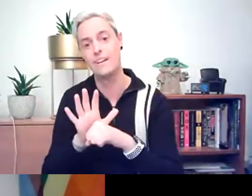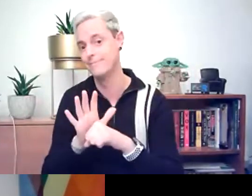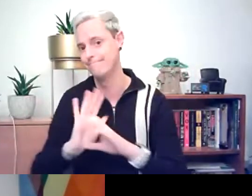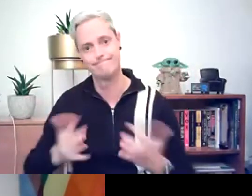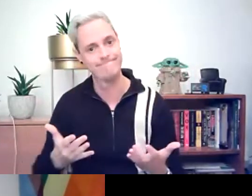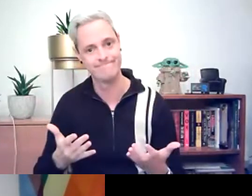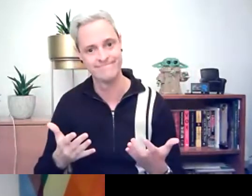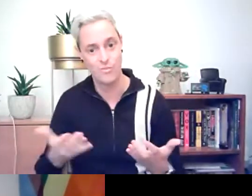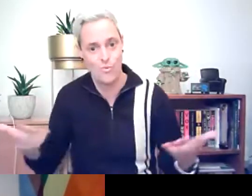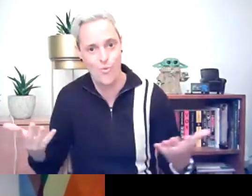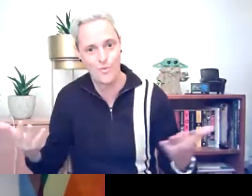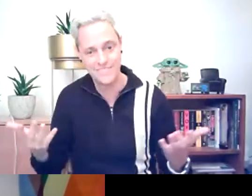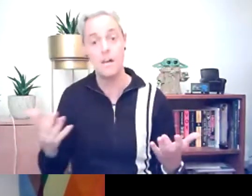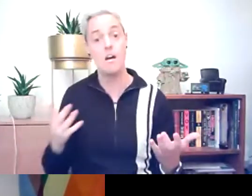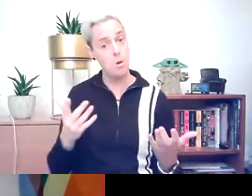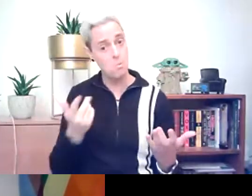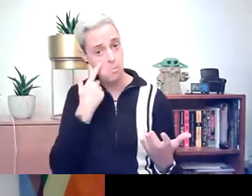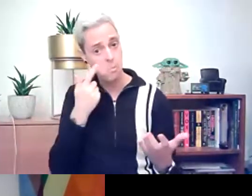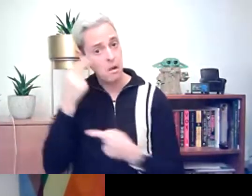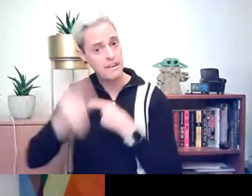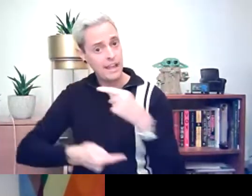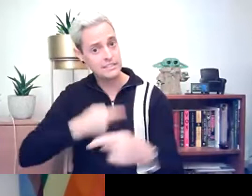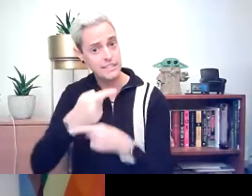18:19:31 I guess. 18:19:33 I mean, I suppose this is pertinent